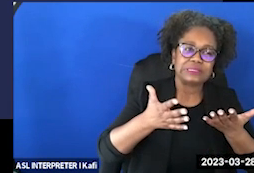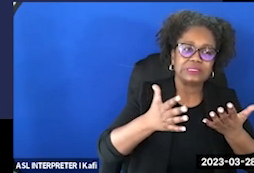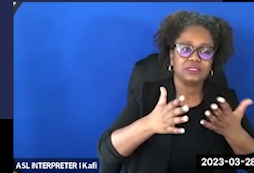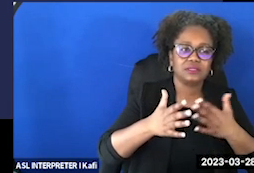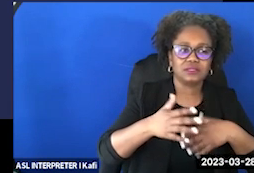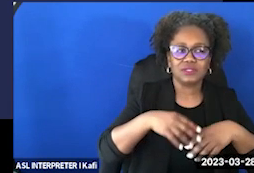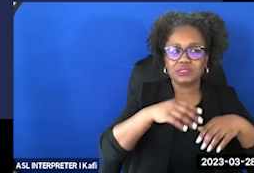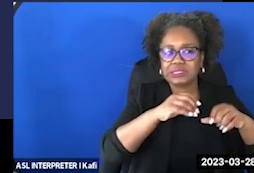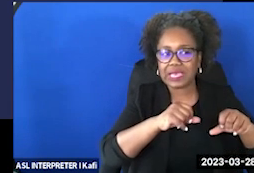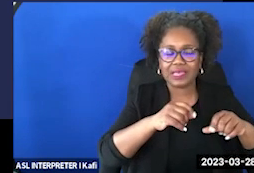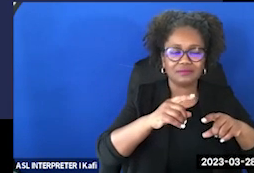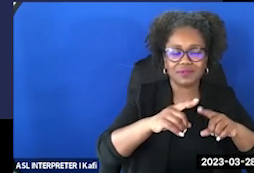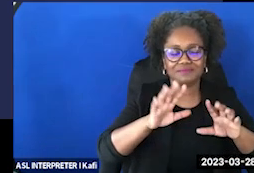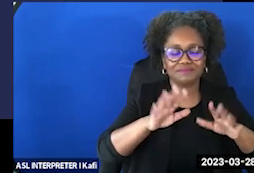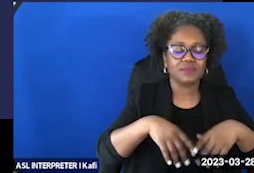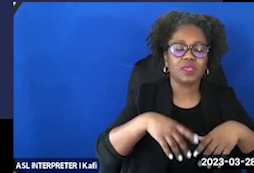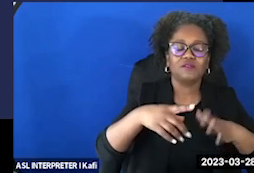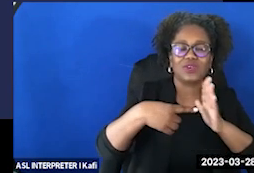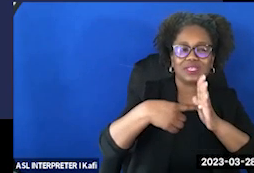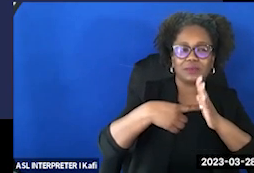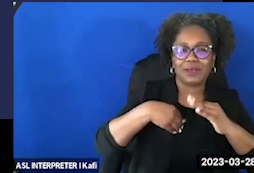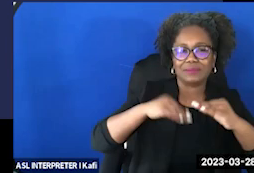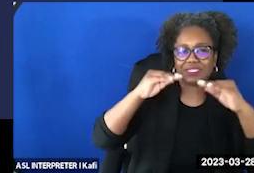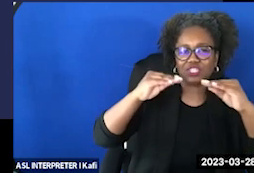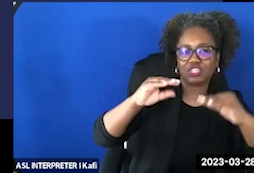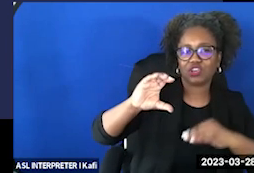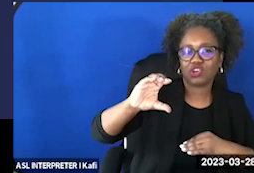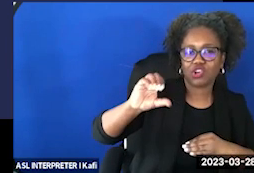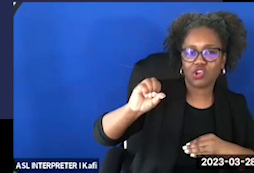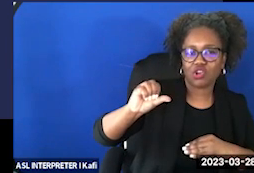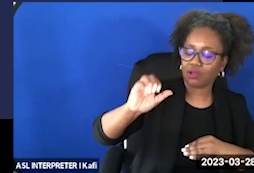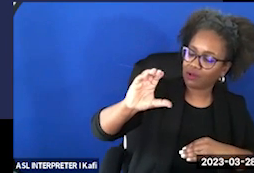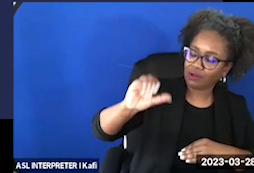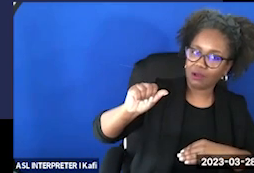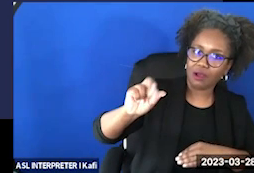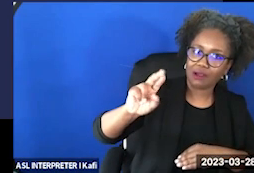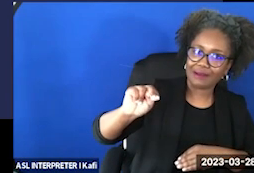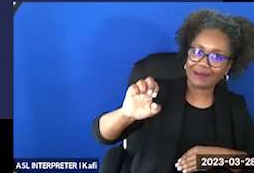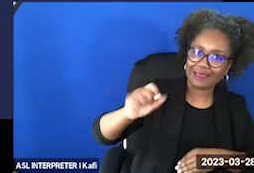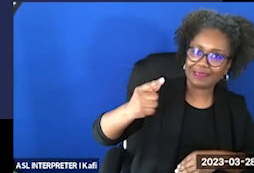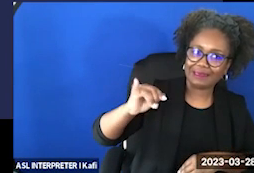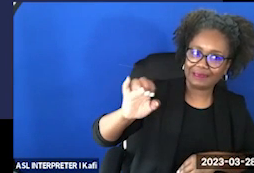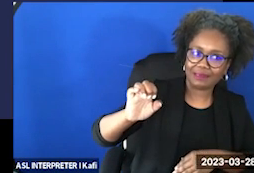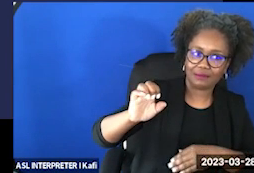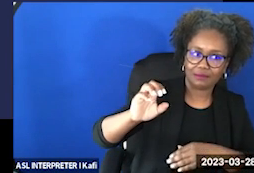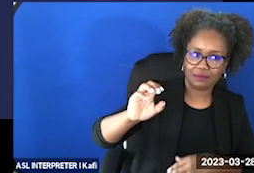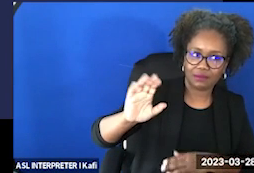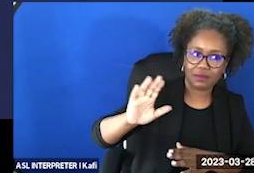Debbie Stine, Science & Technology Policy Academy: because of some women in computer science like in in the early days computer science was dominated by women.